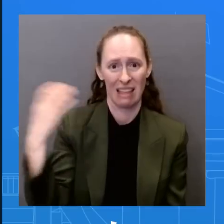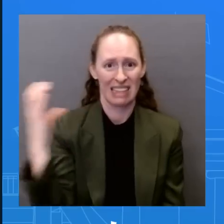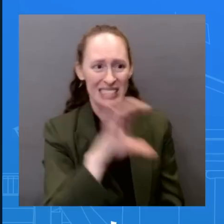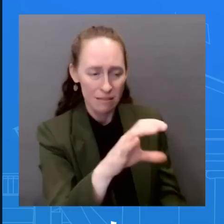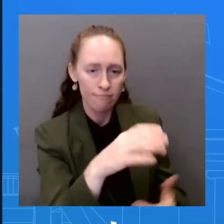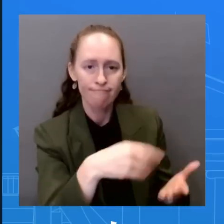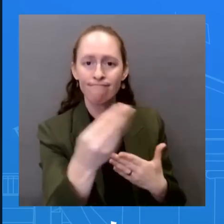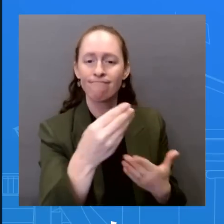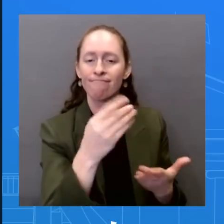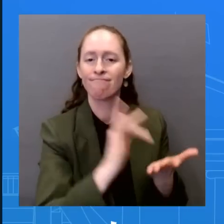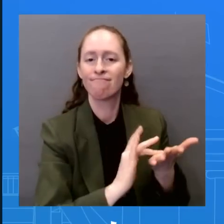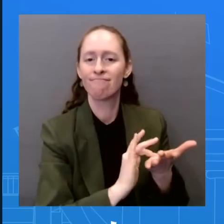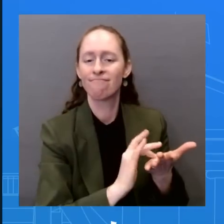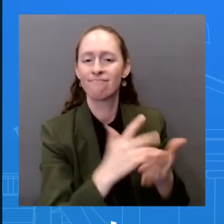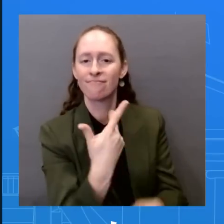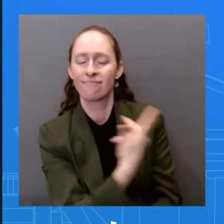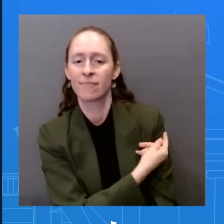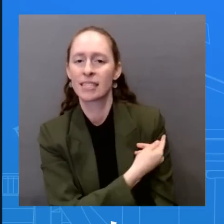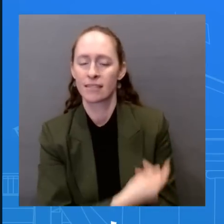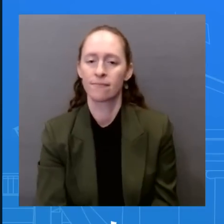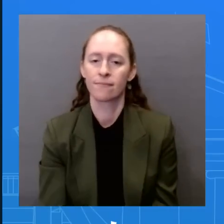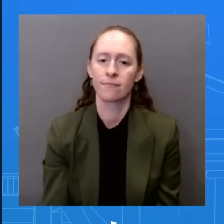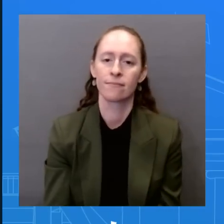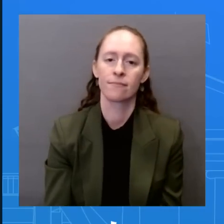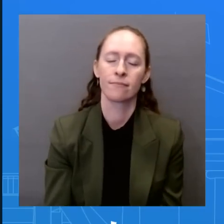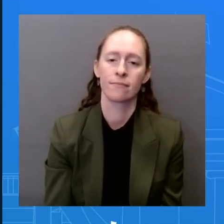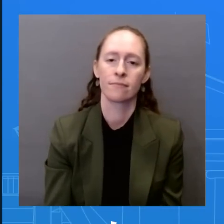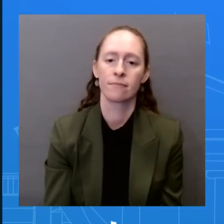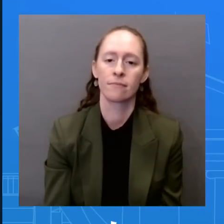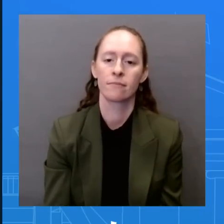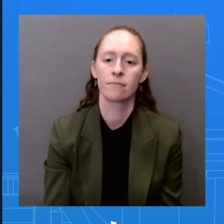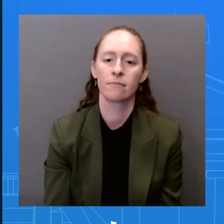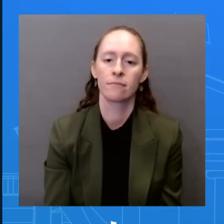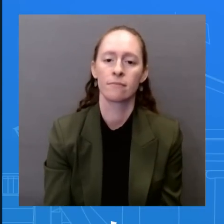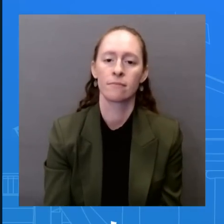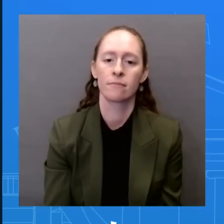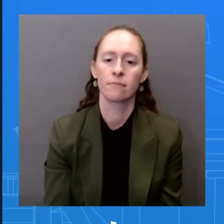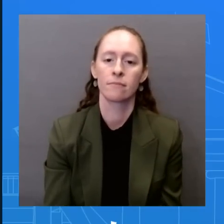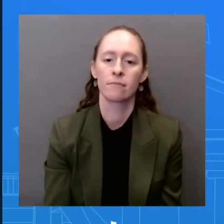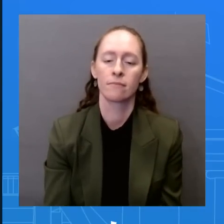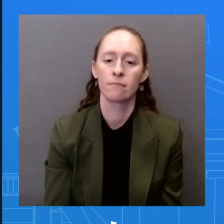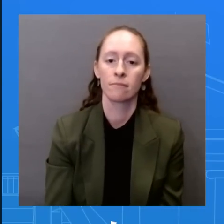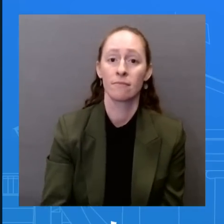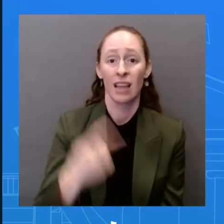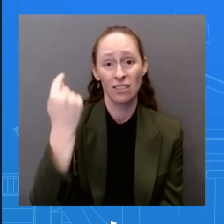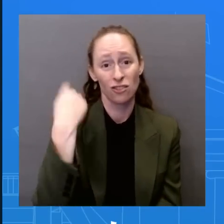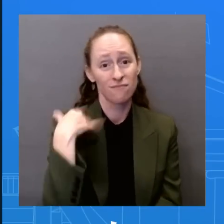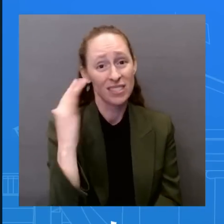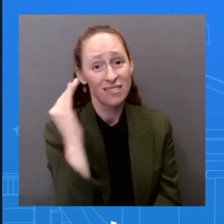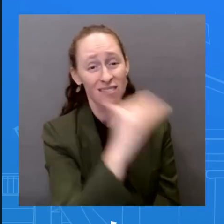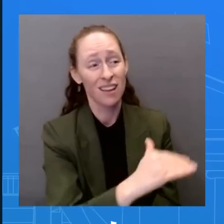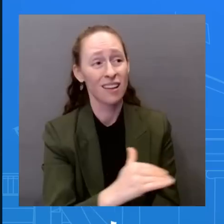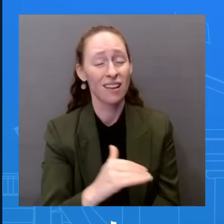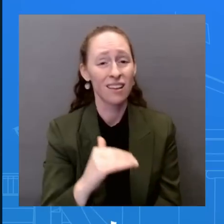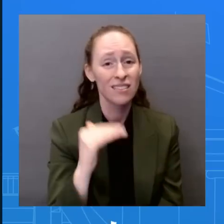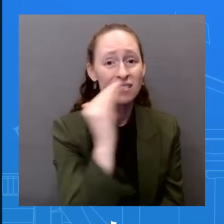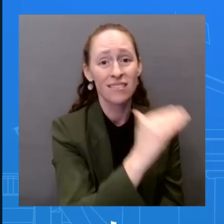and Congress was able to get that done. So we don't see this as a difficult process. We don't see this as an uphill battle.